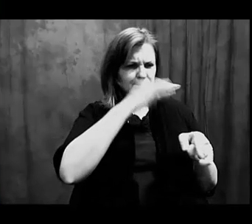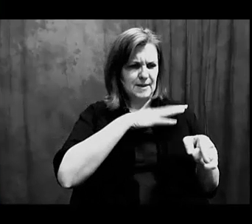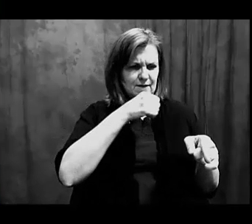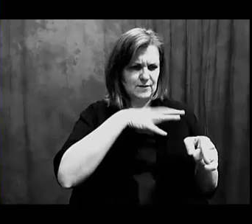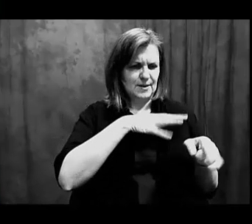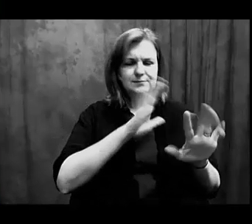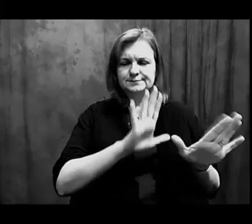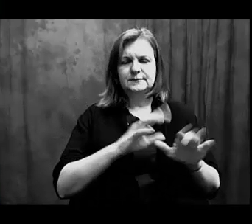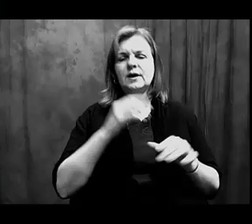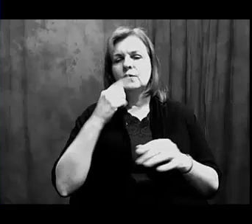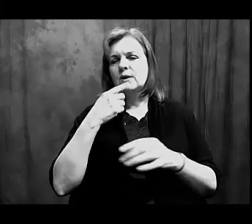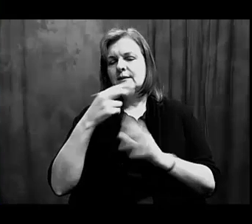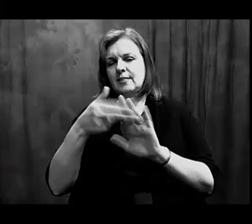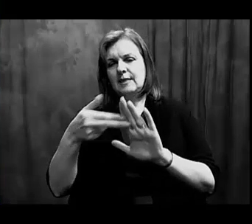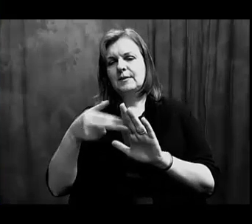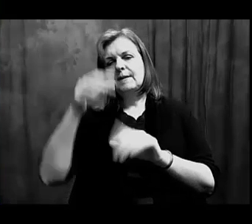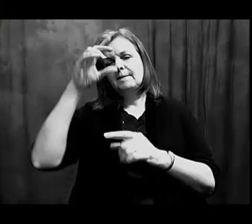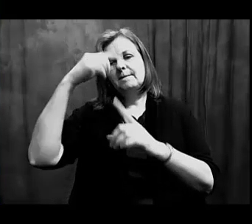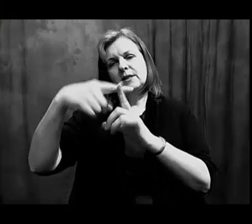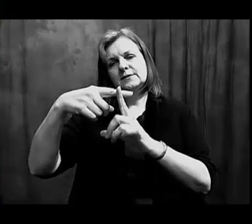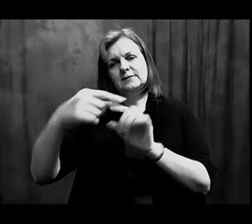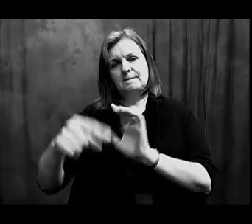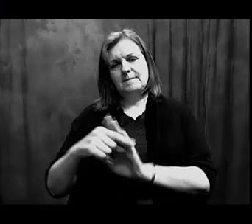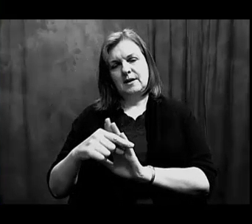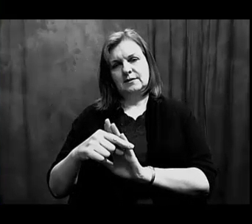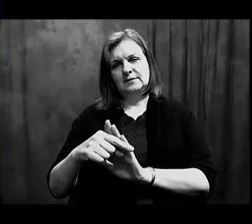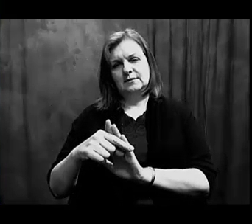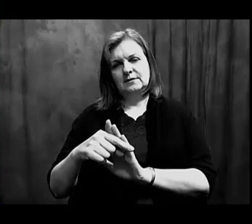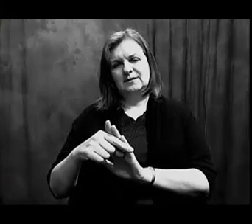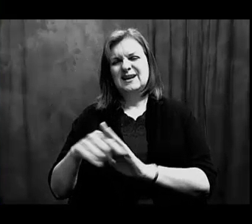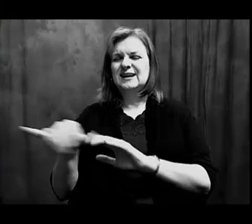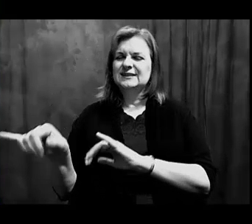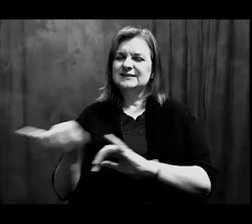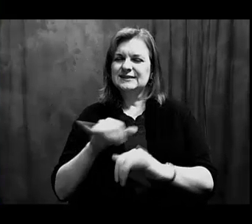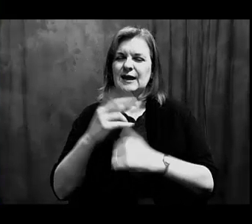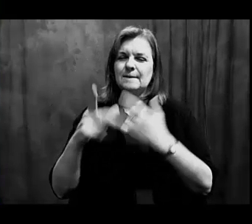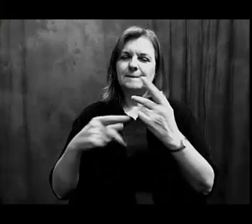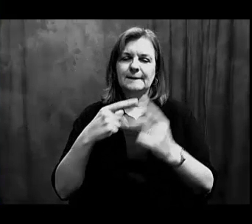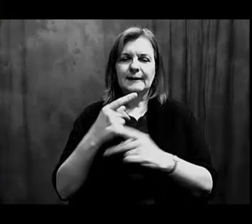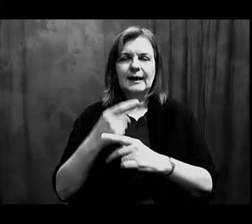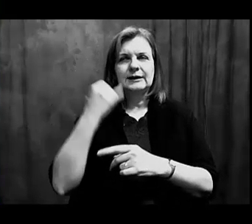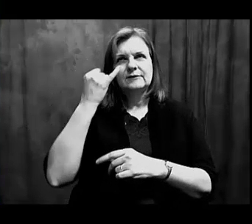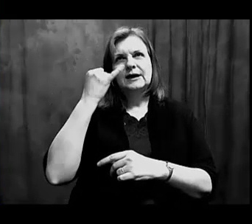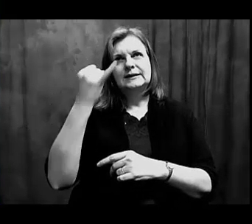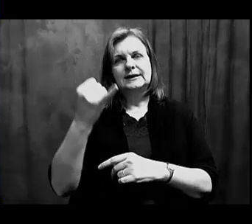plus minus -- just a different type of structure but still the same idea two different